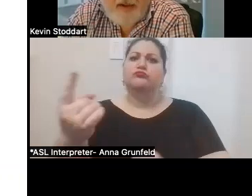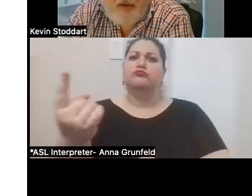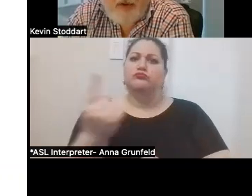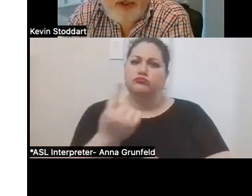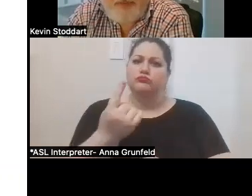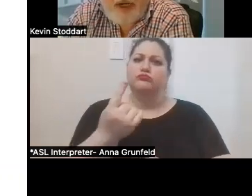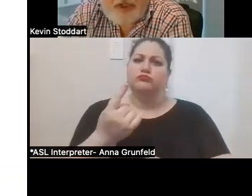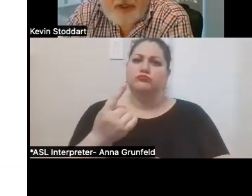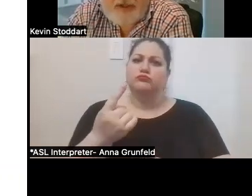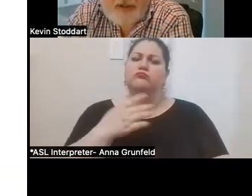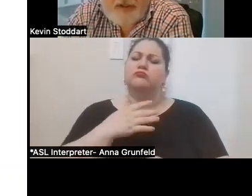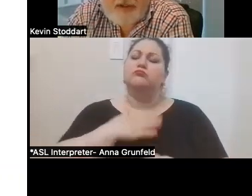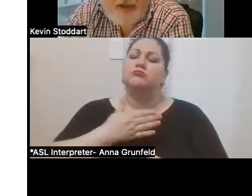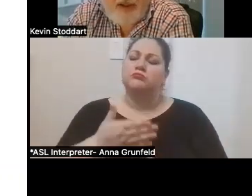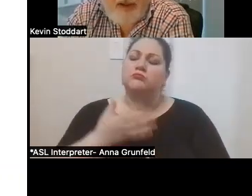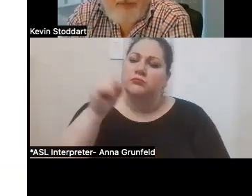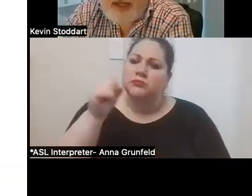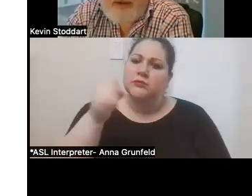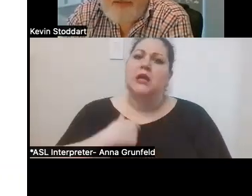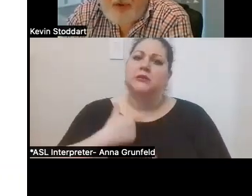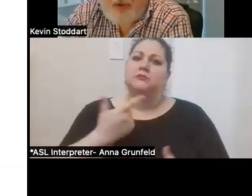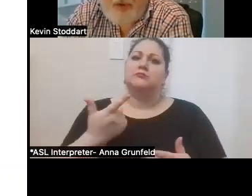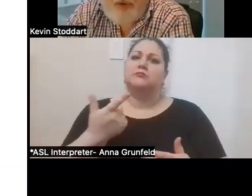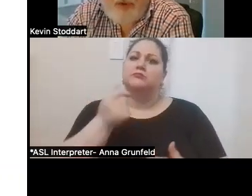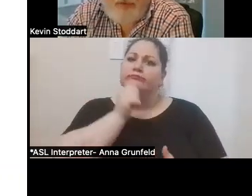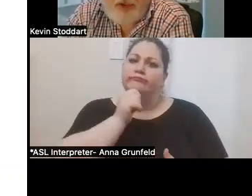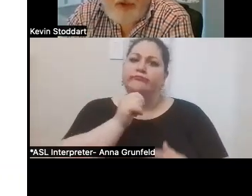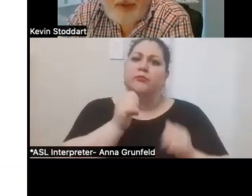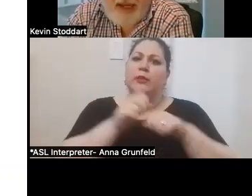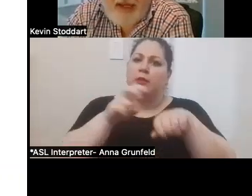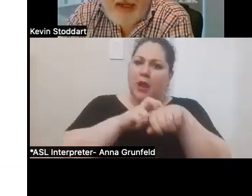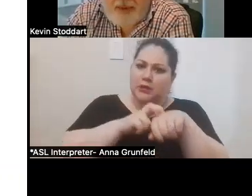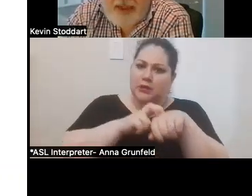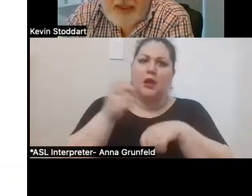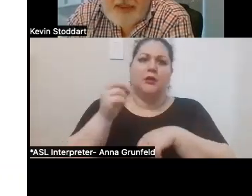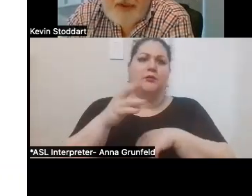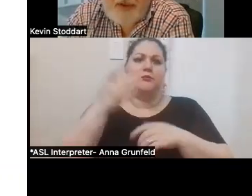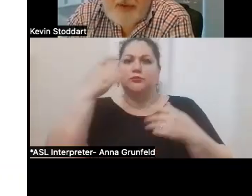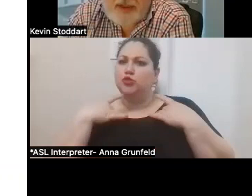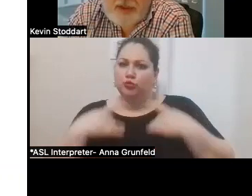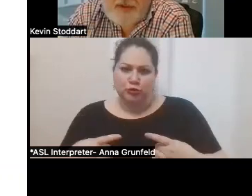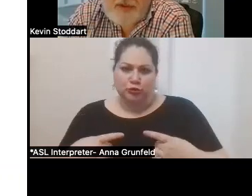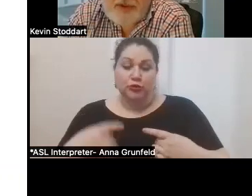or depression but have no real plan in place to address those.